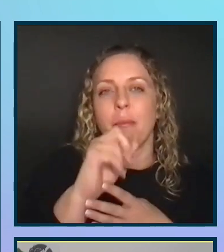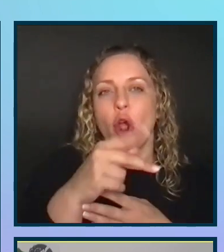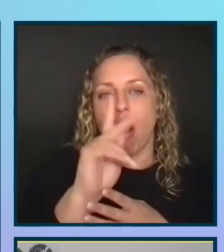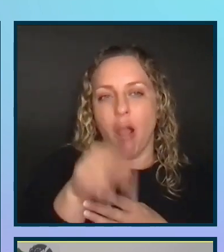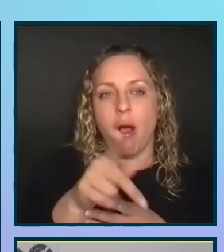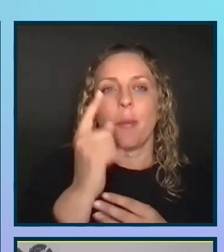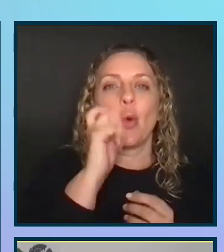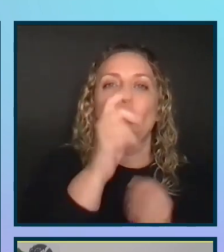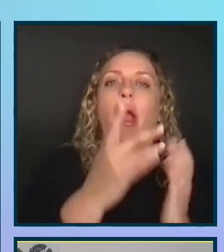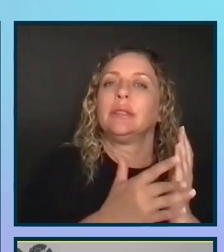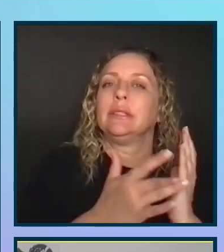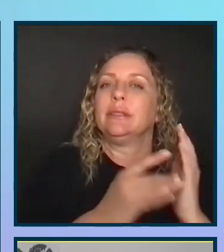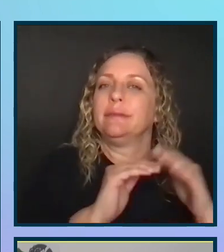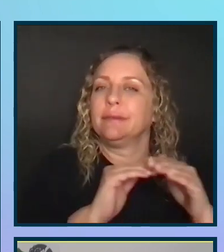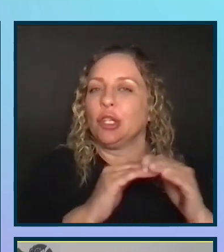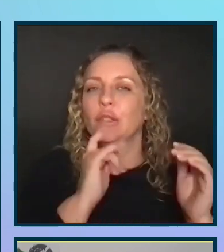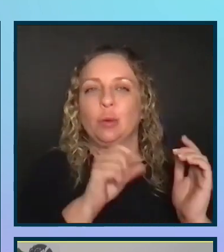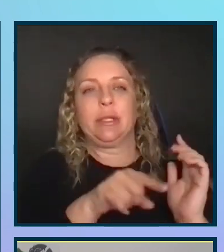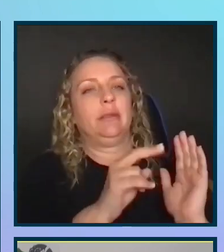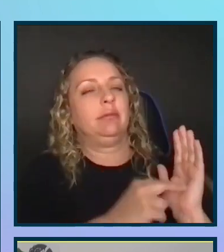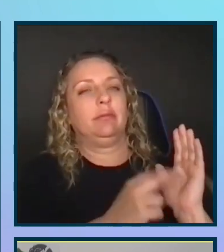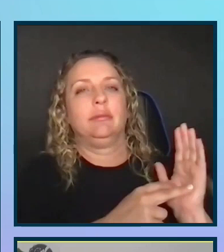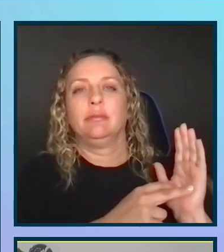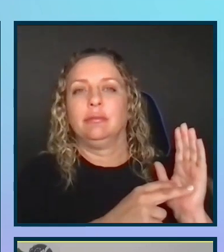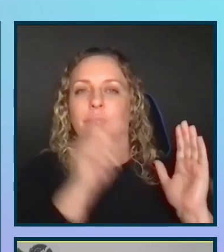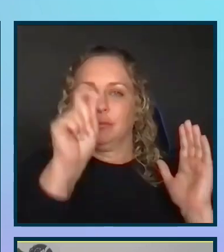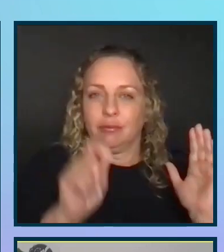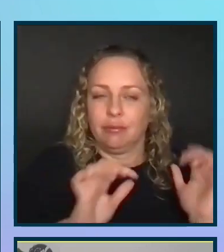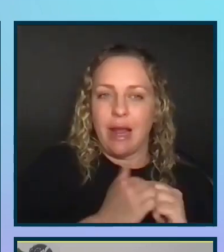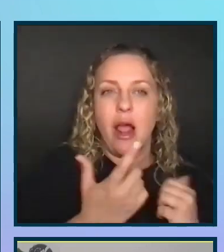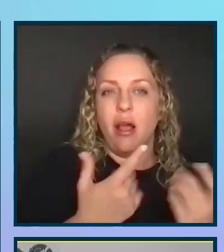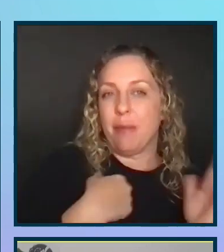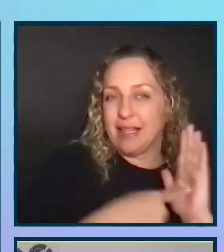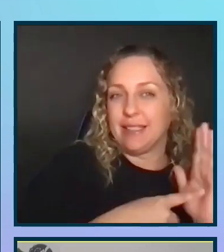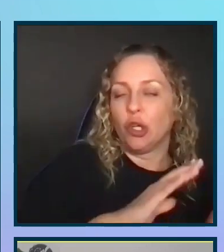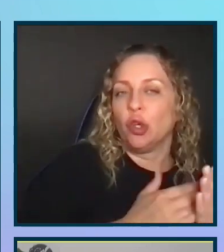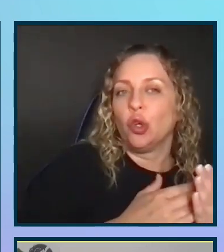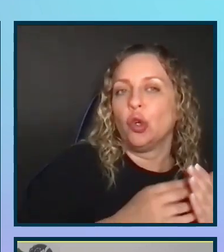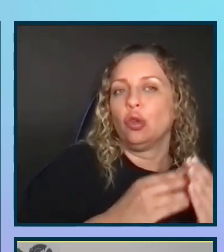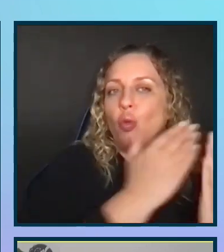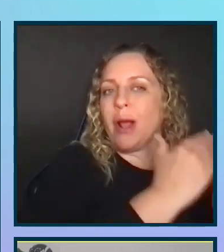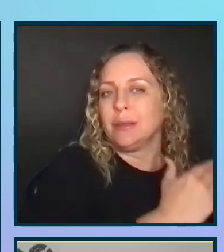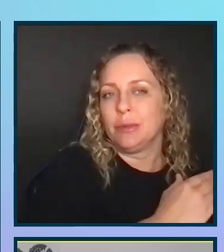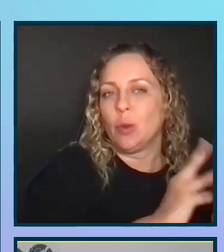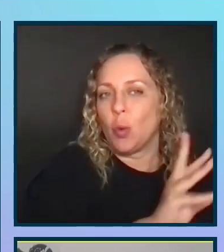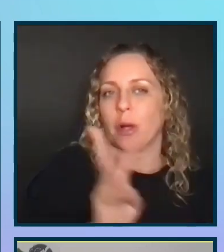the screen reader should announce. In my example here, I have a cooking recipe website with an advantage of a slice of pizza